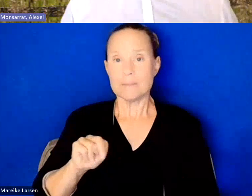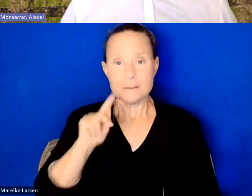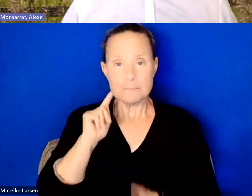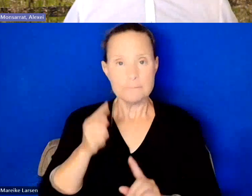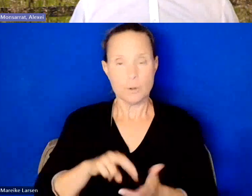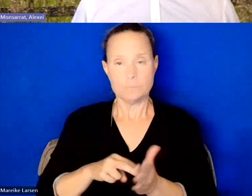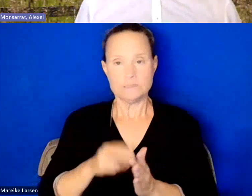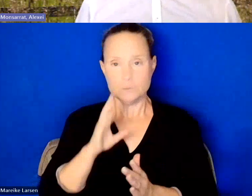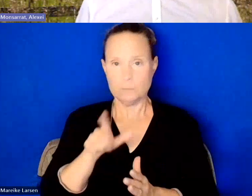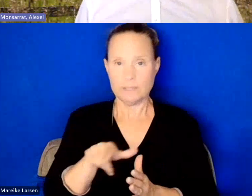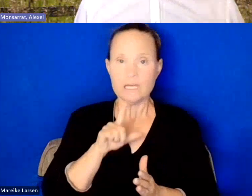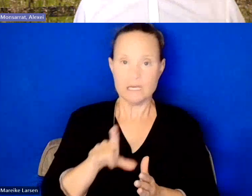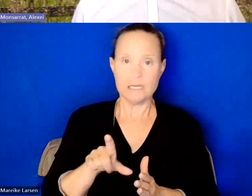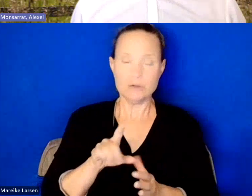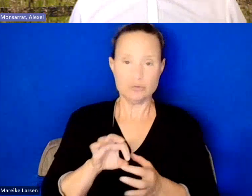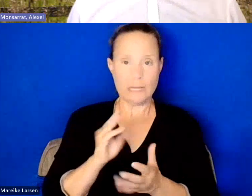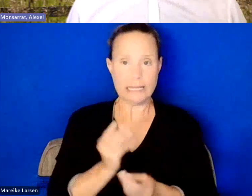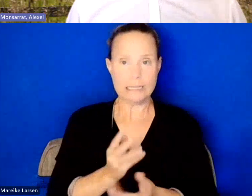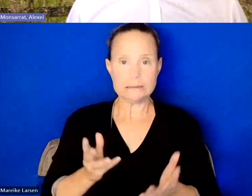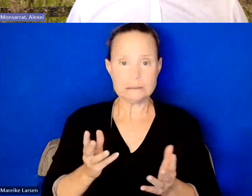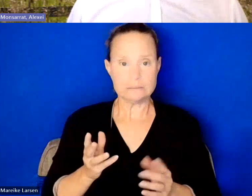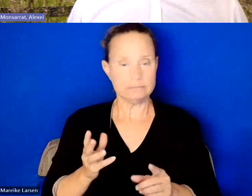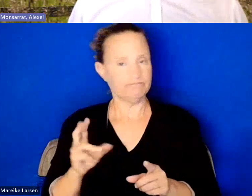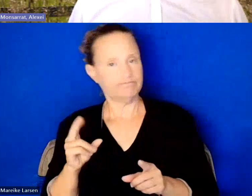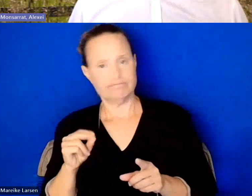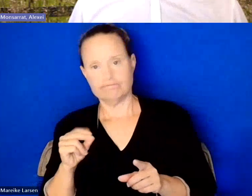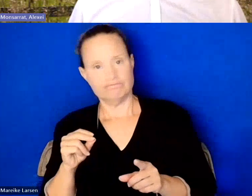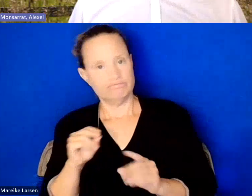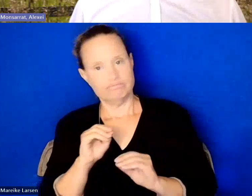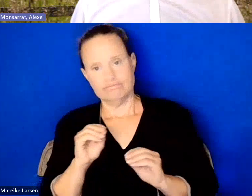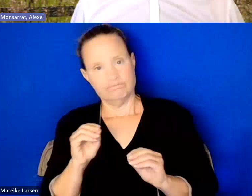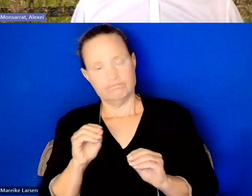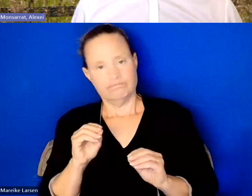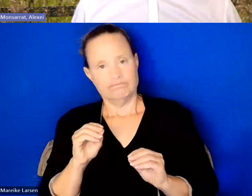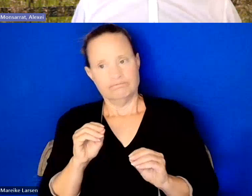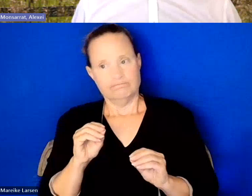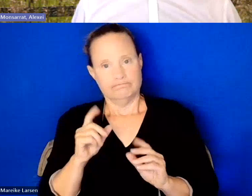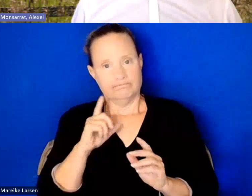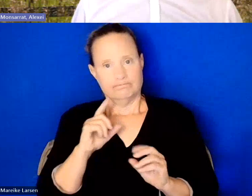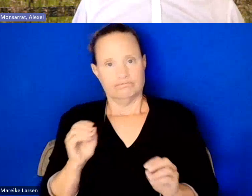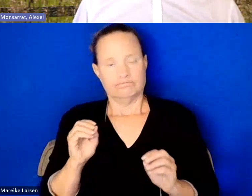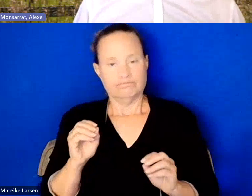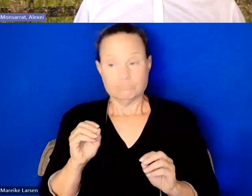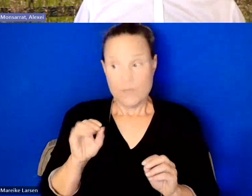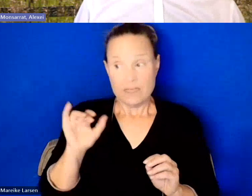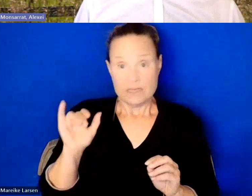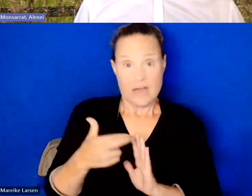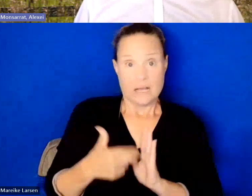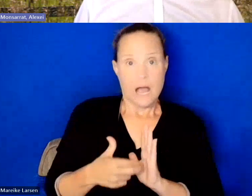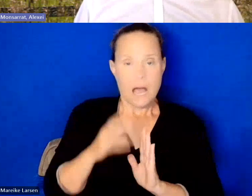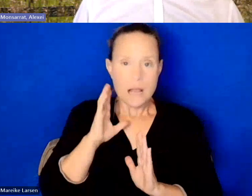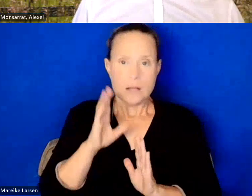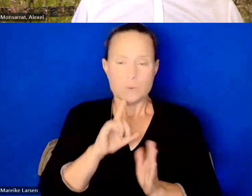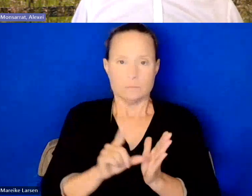There have not. We we continue to be informed that that guidance is coming,